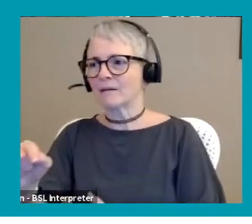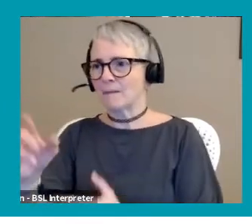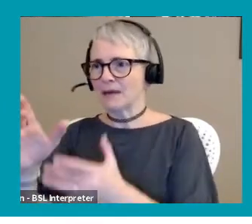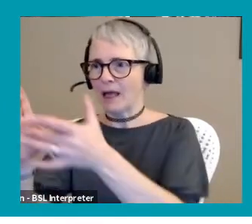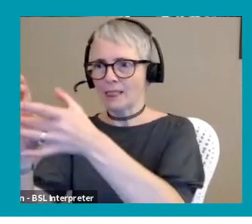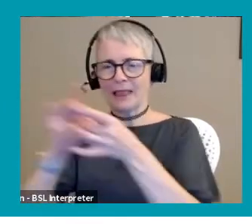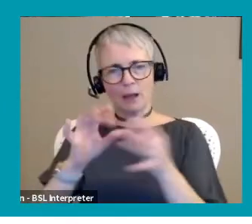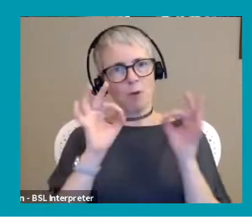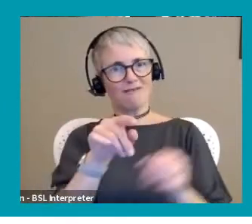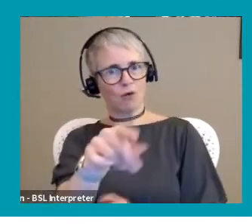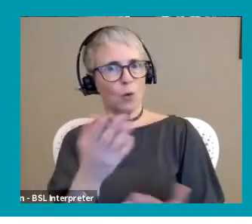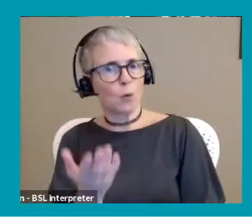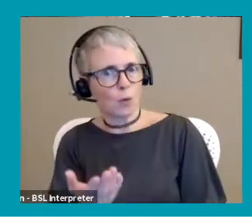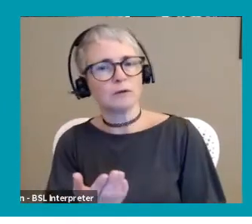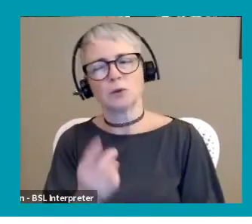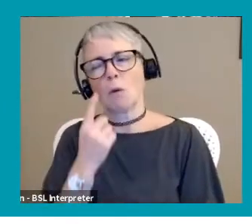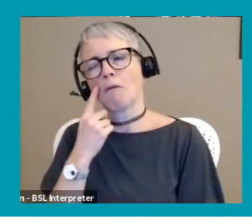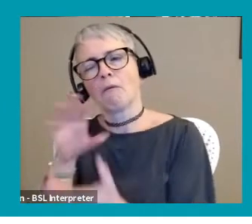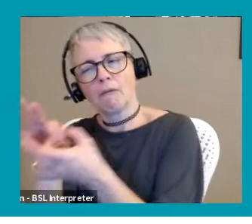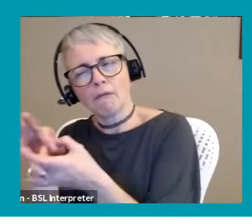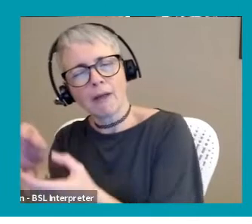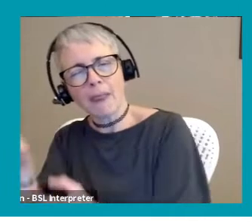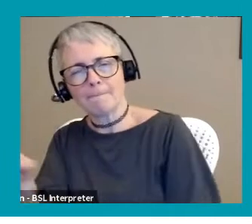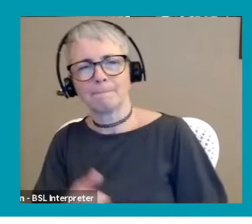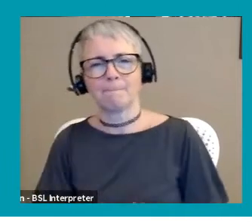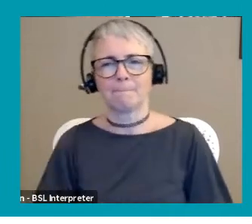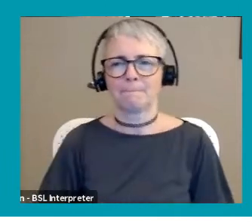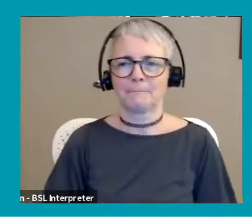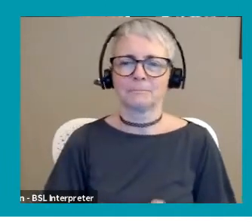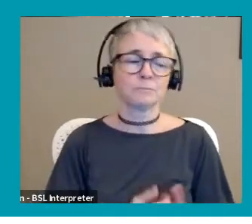Toby, next slide please. Just want to add having been an